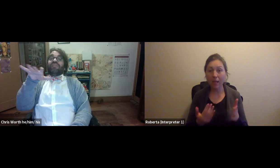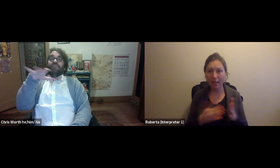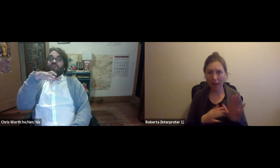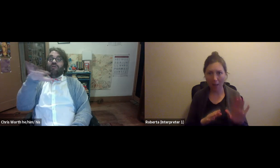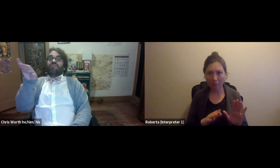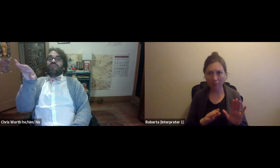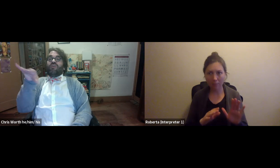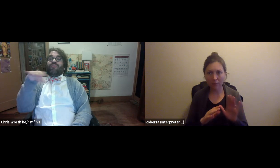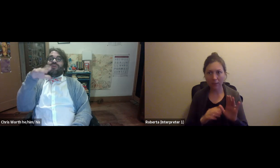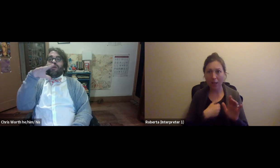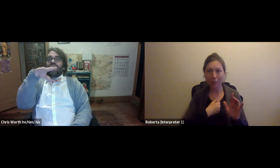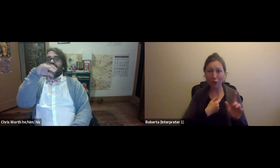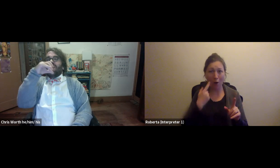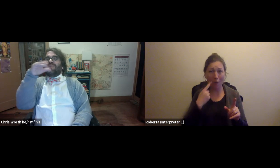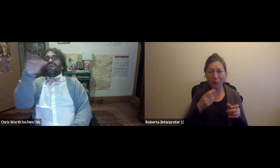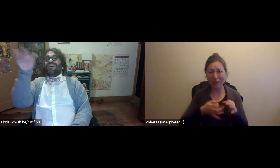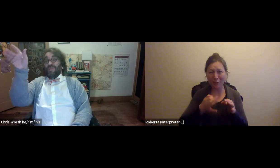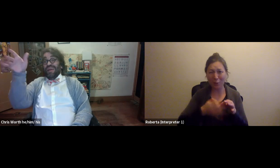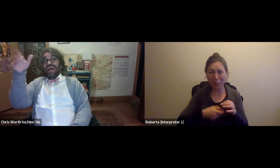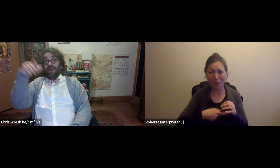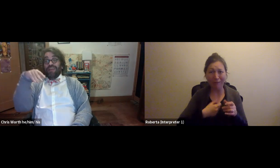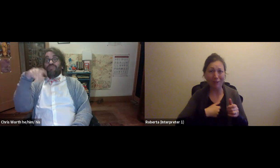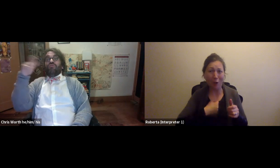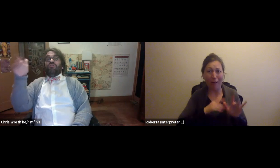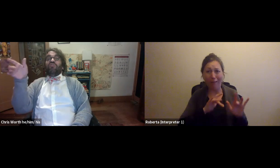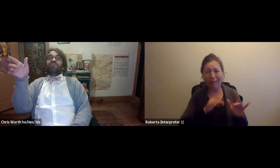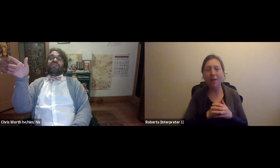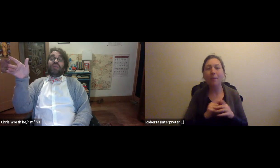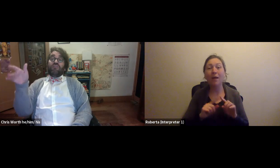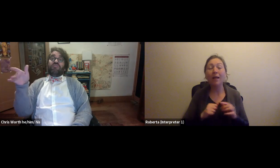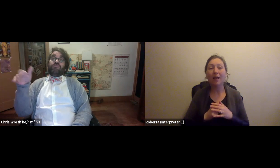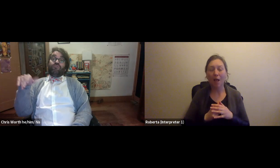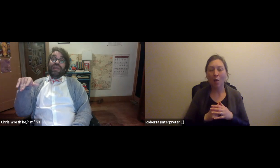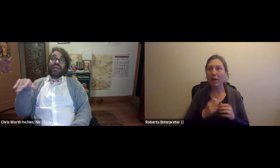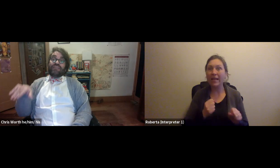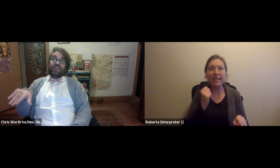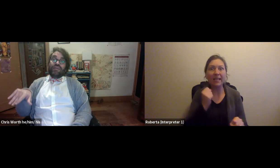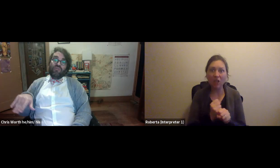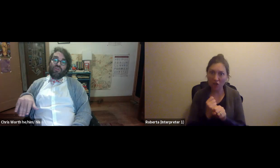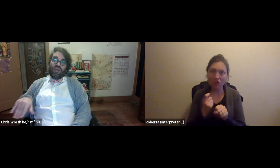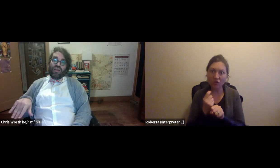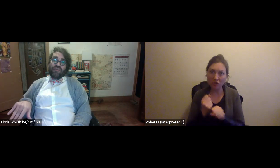I'm sorry to the interpreter, but I went through years of training as a community organizer